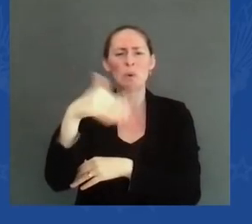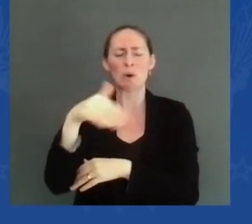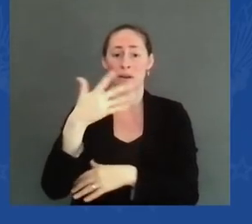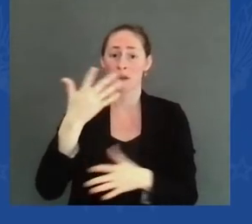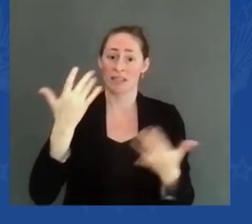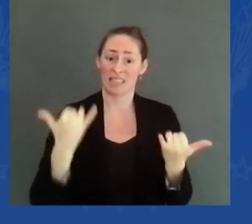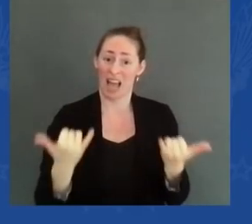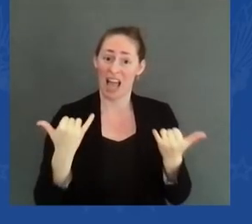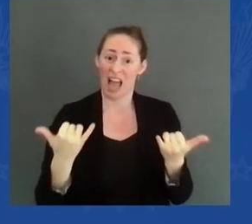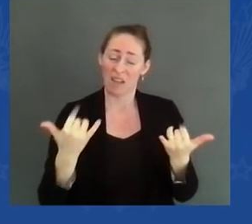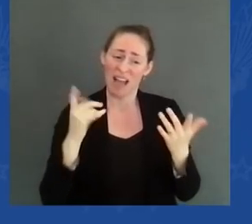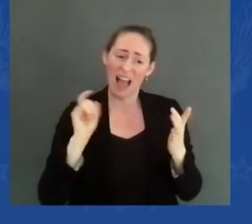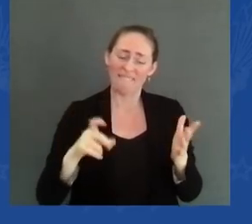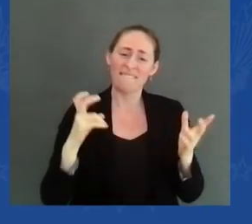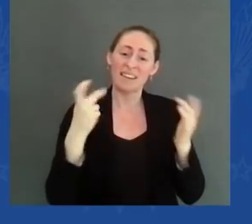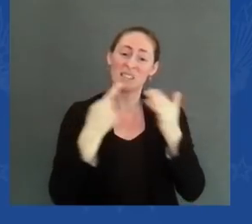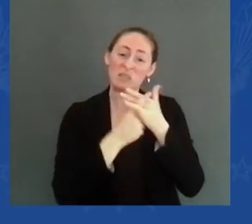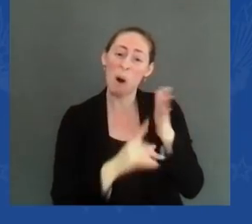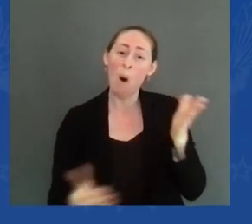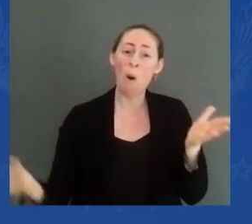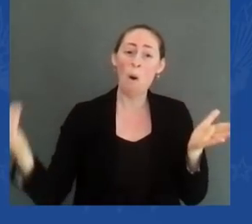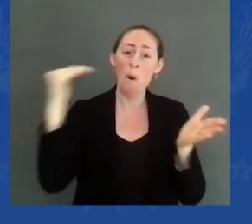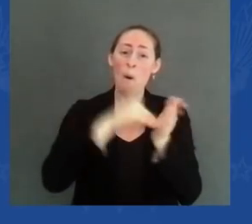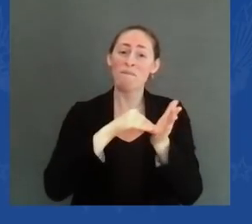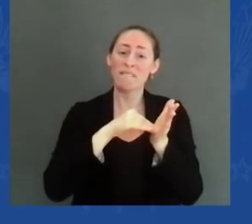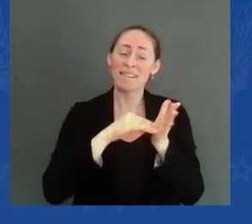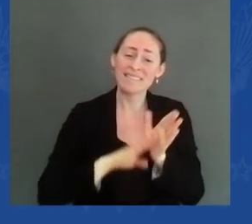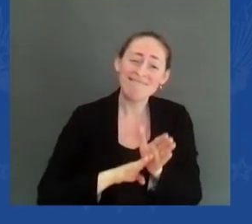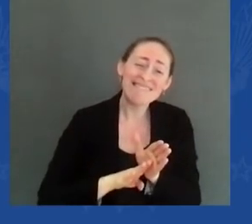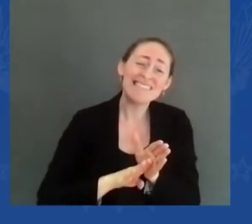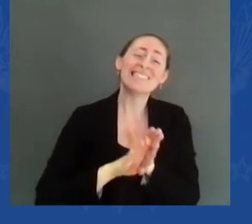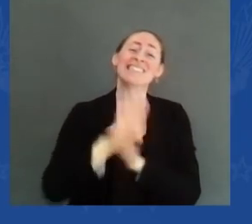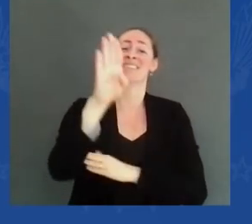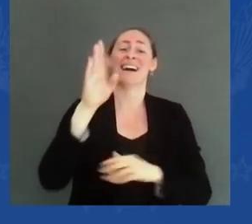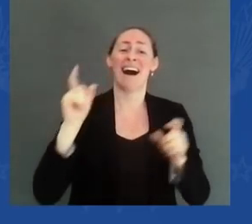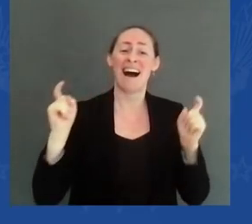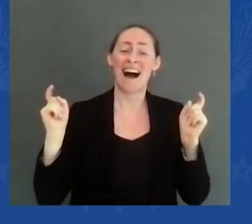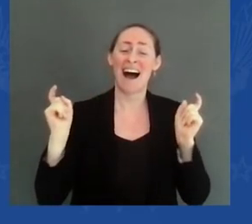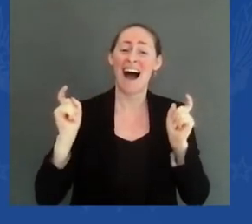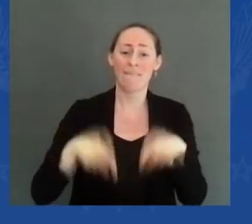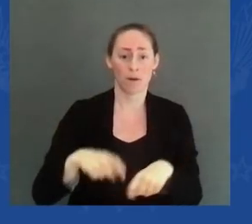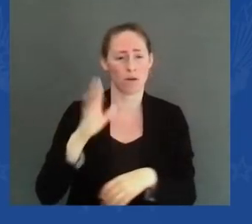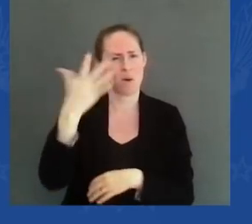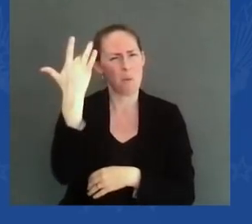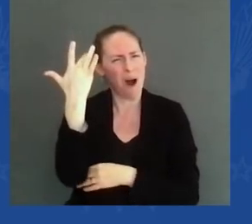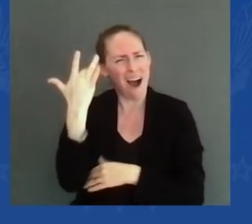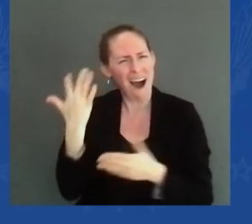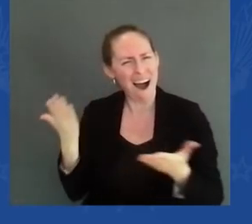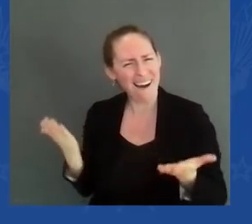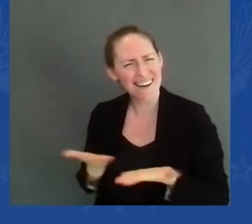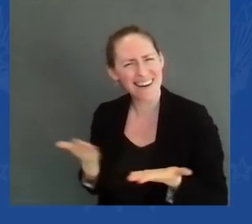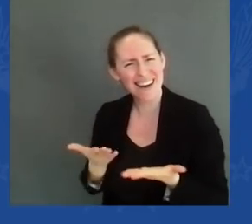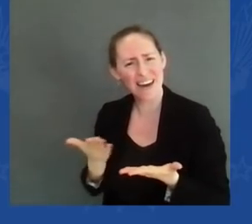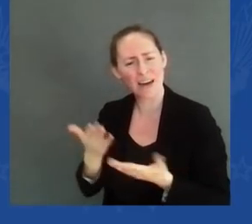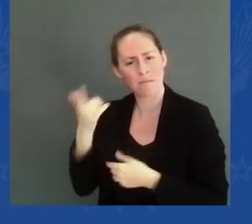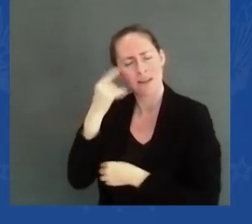He's here on the ground because he cares and he's going to make a difference. And I also want to thank our first responders for never missing a beat,